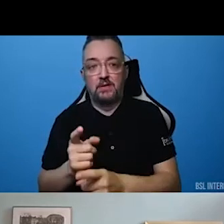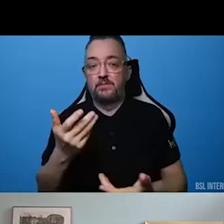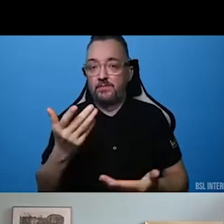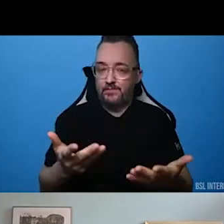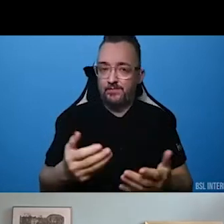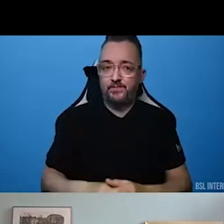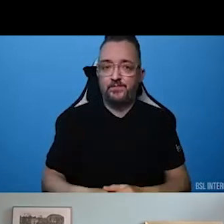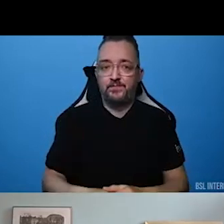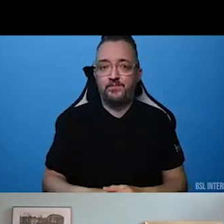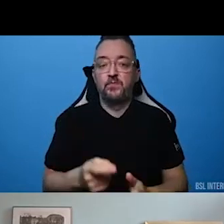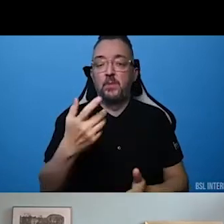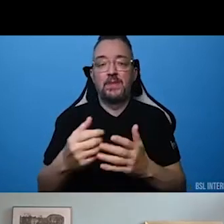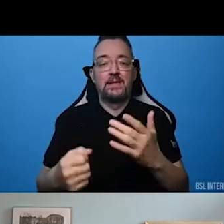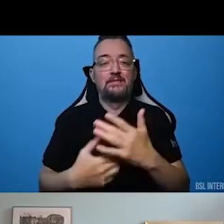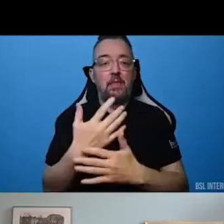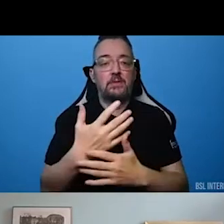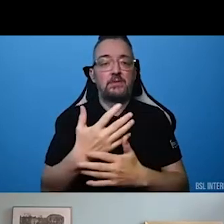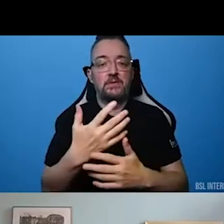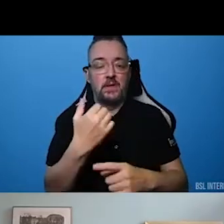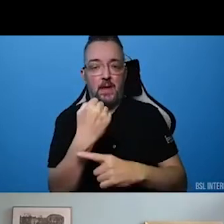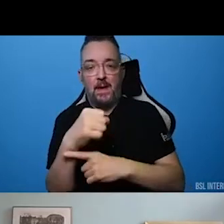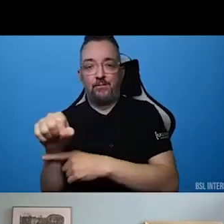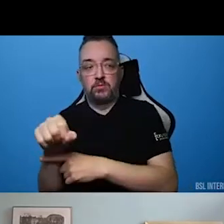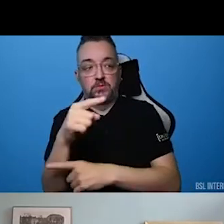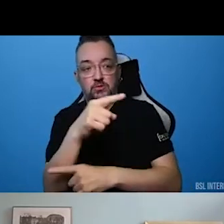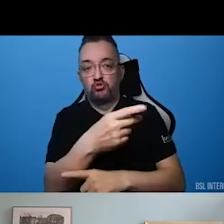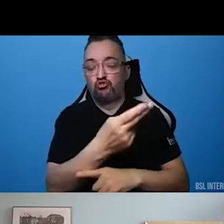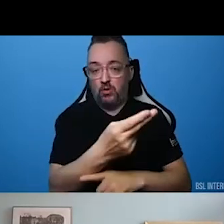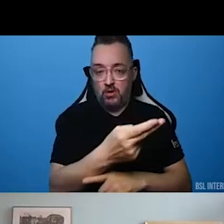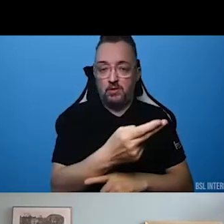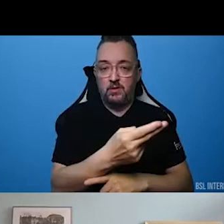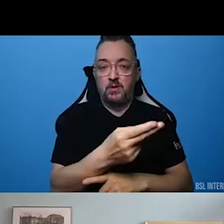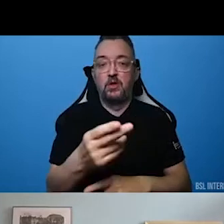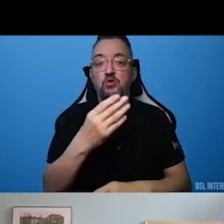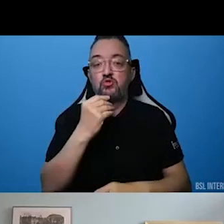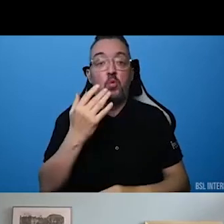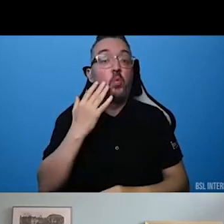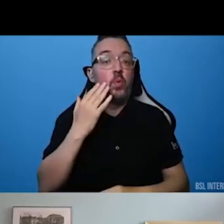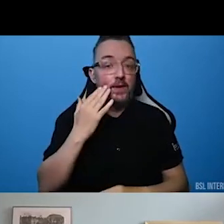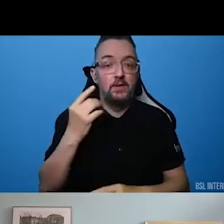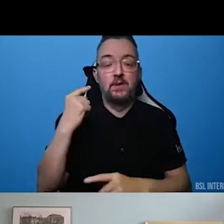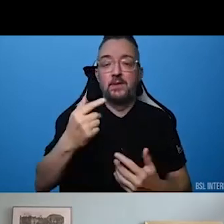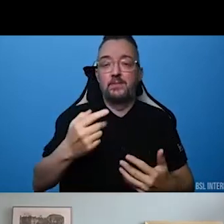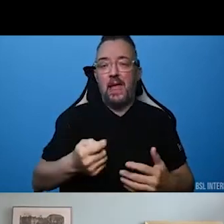So they developed a kind of a boycott strategy which was used first in the early 1790s